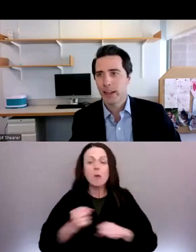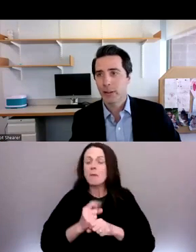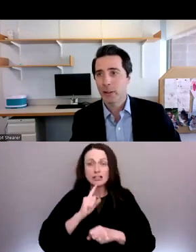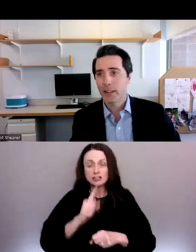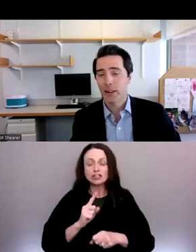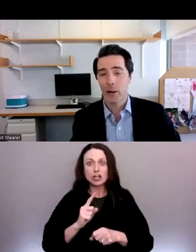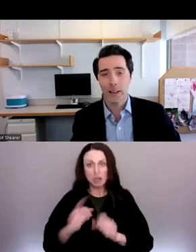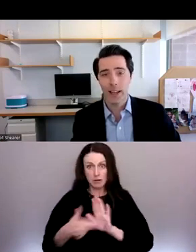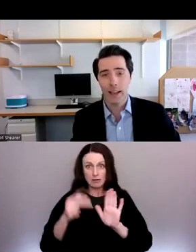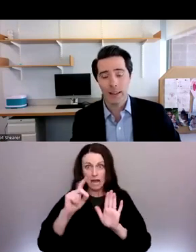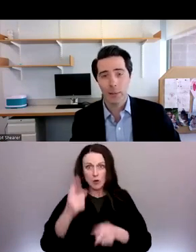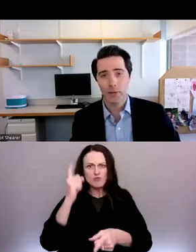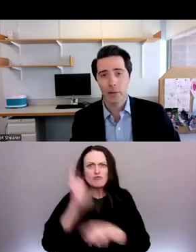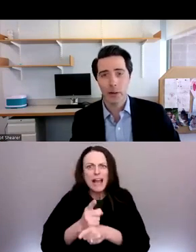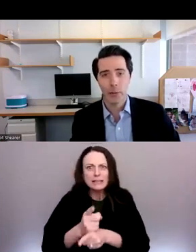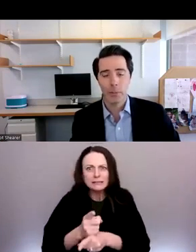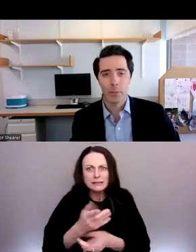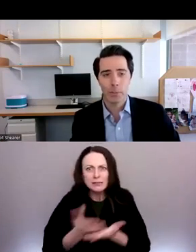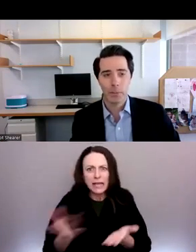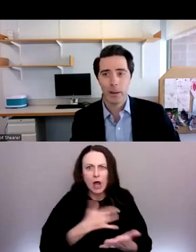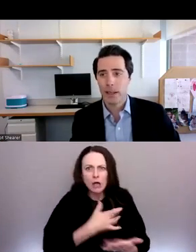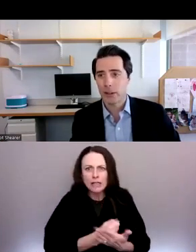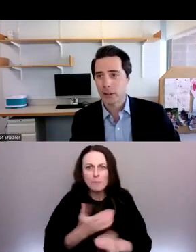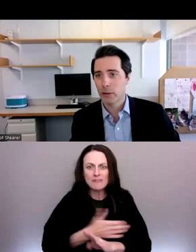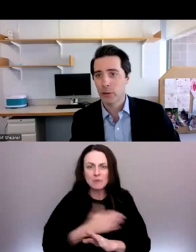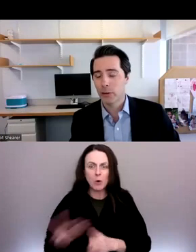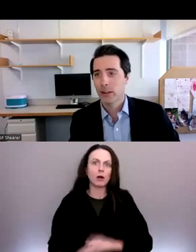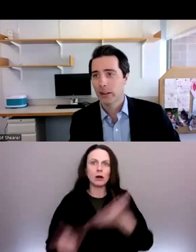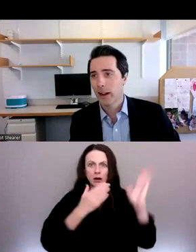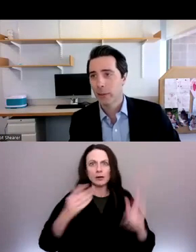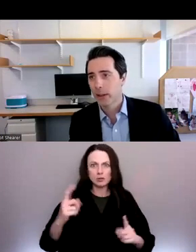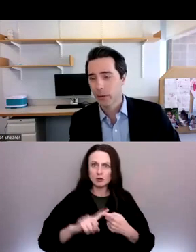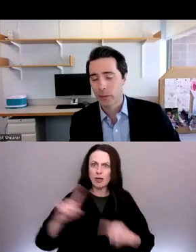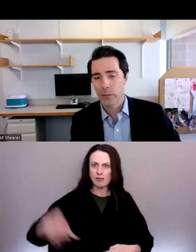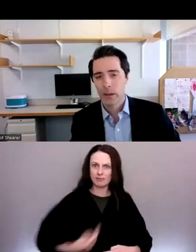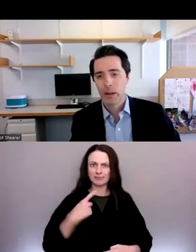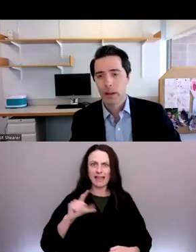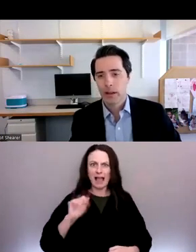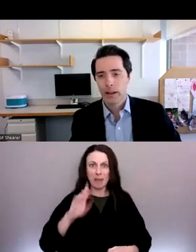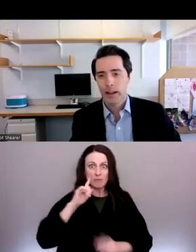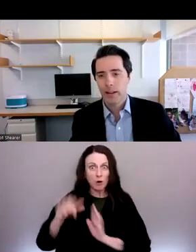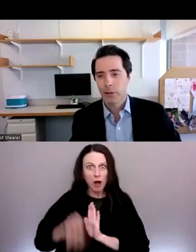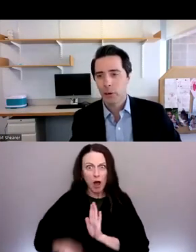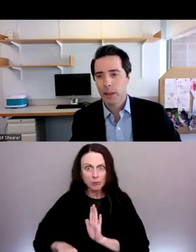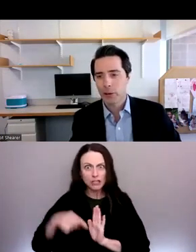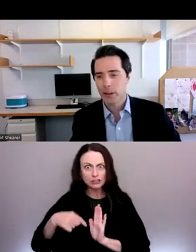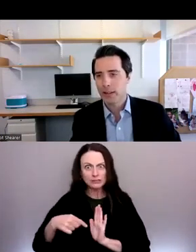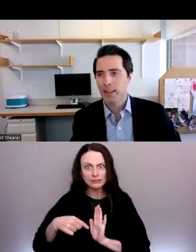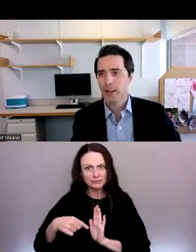you're diagnosing a heart attack before you bring the patient to the operating room